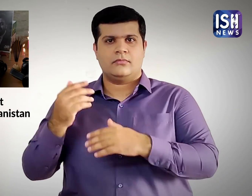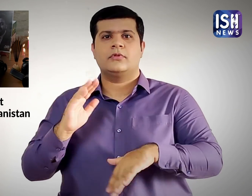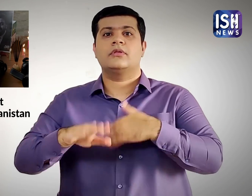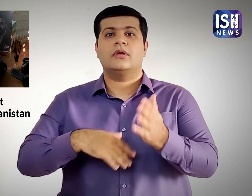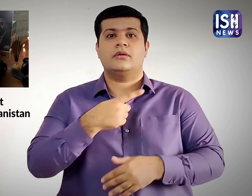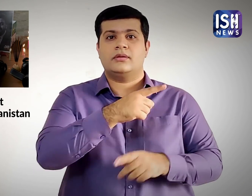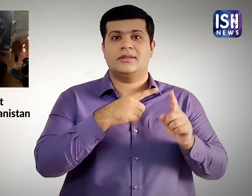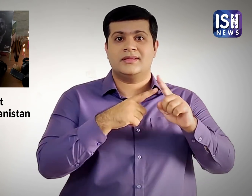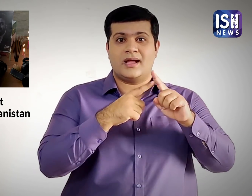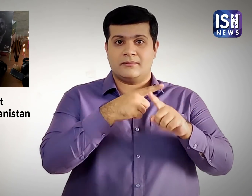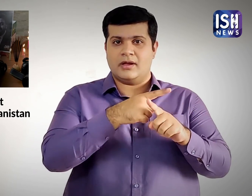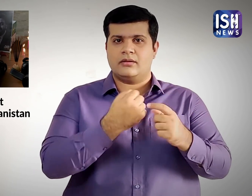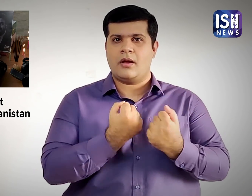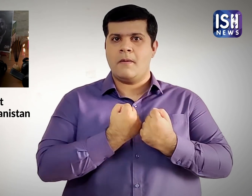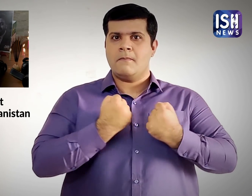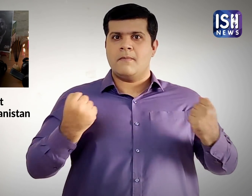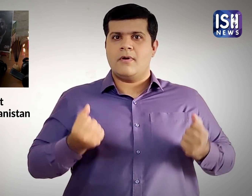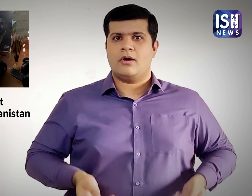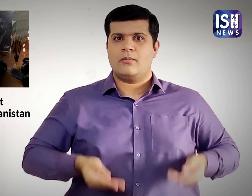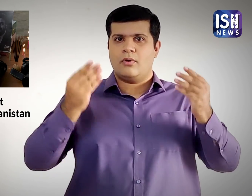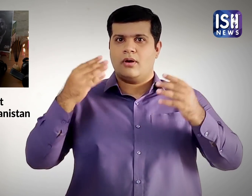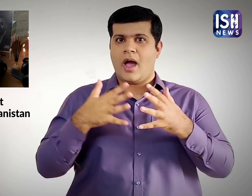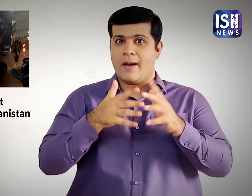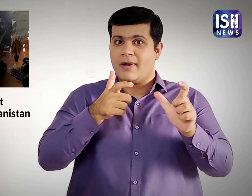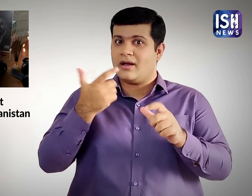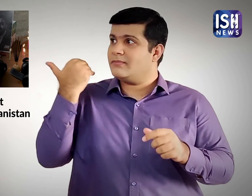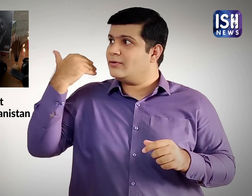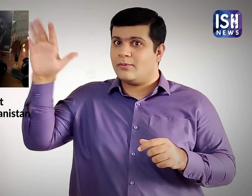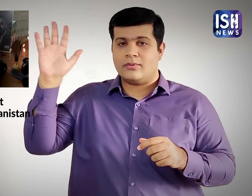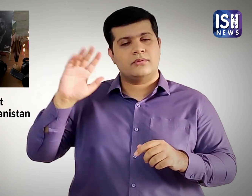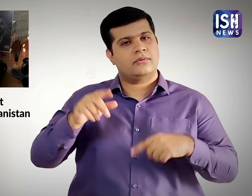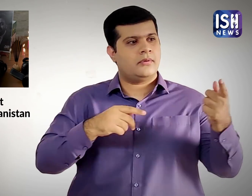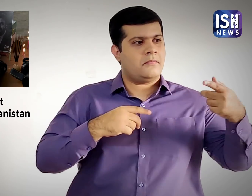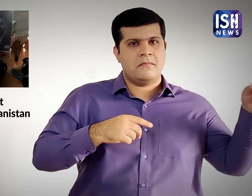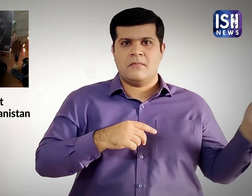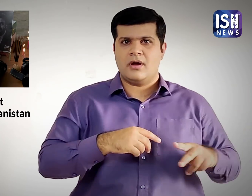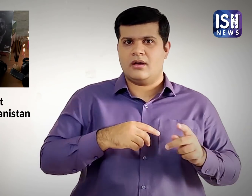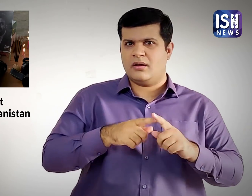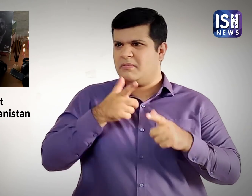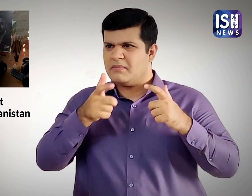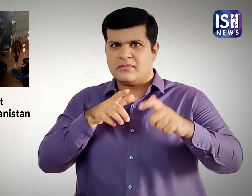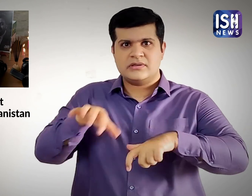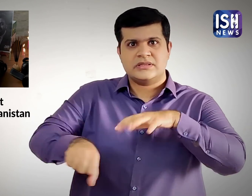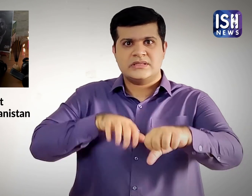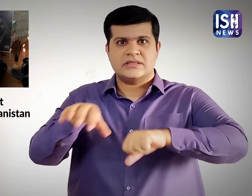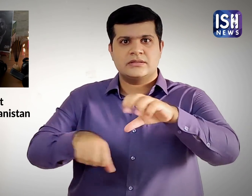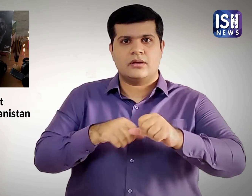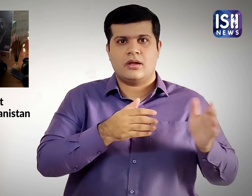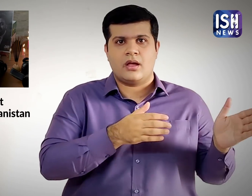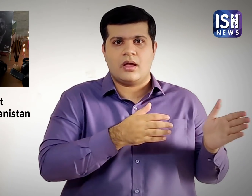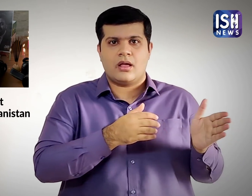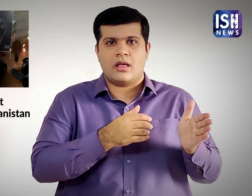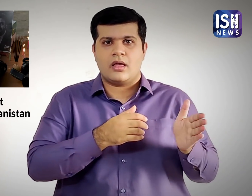Emboldened by this, the Taliban have once again captured many territories.